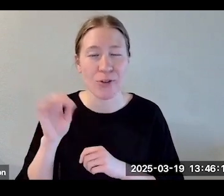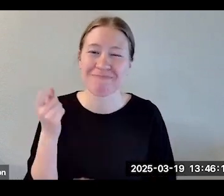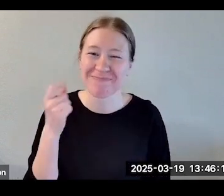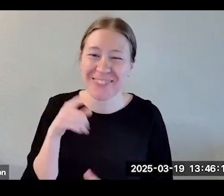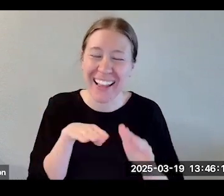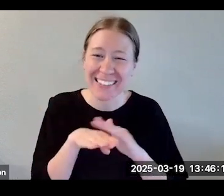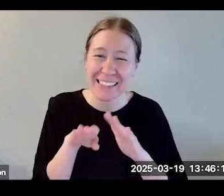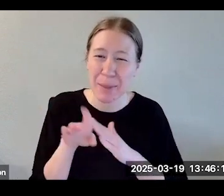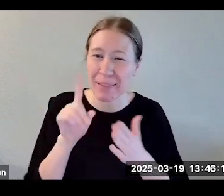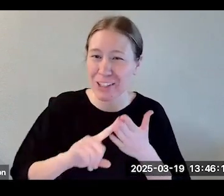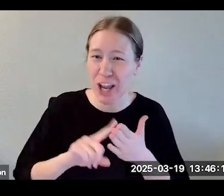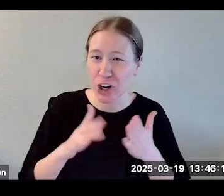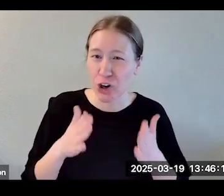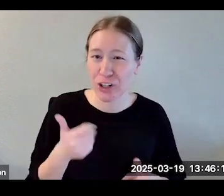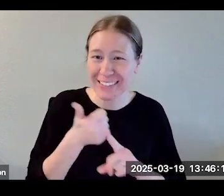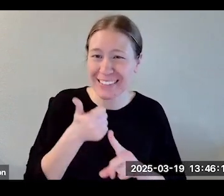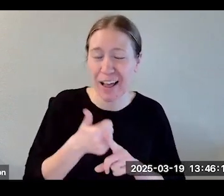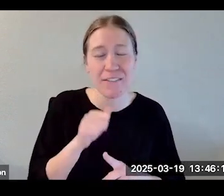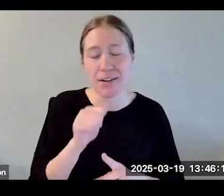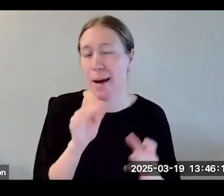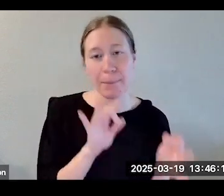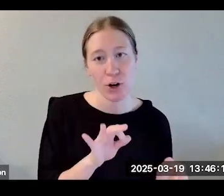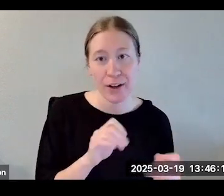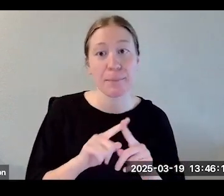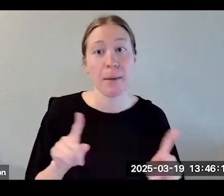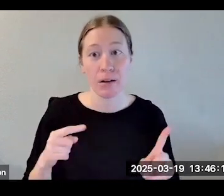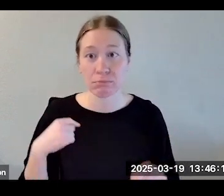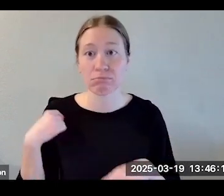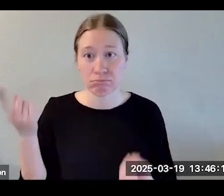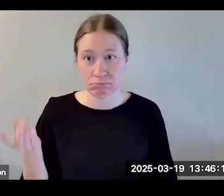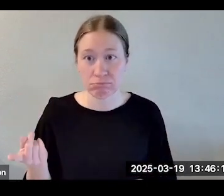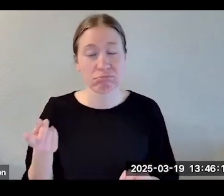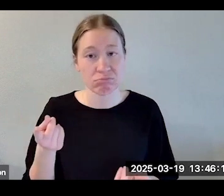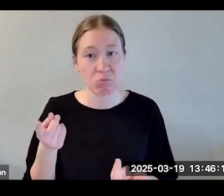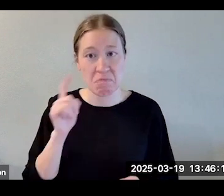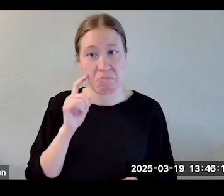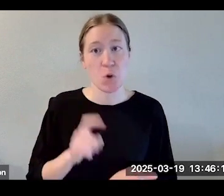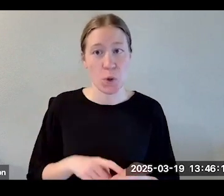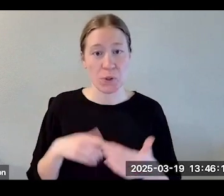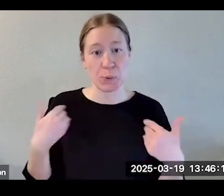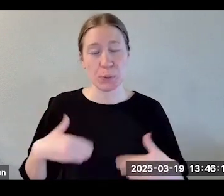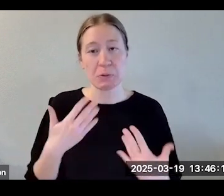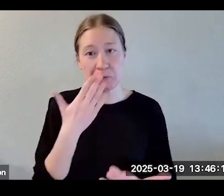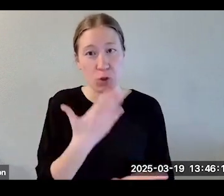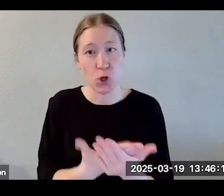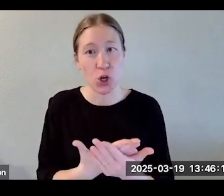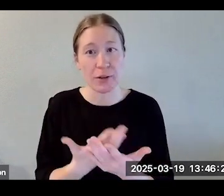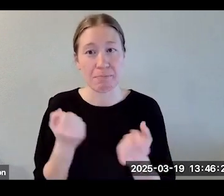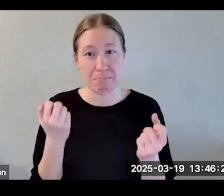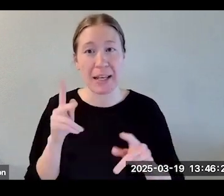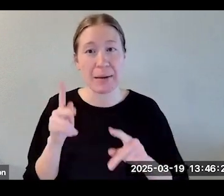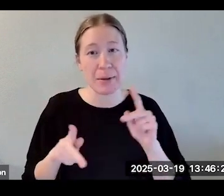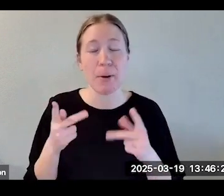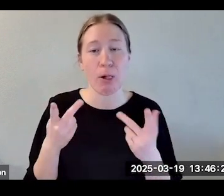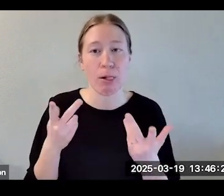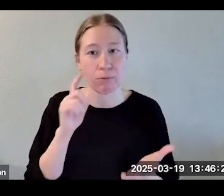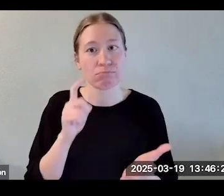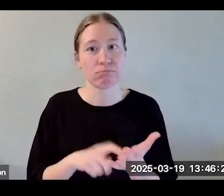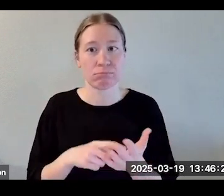really enjoyed these Microsoft accessibility checkers. Most folks find them very useful. So now let's draw your attention